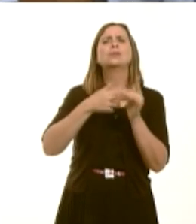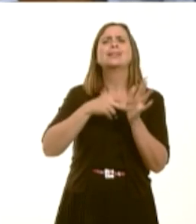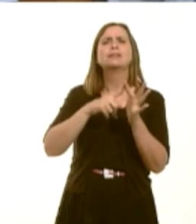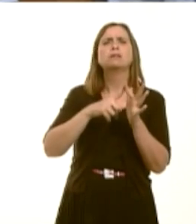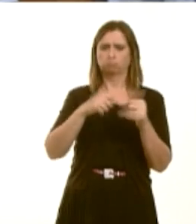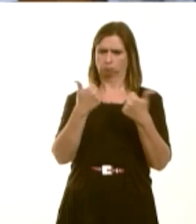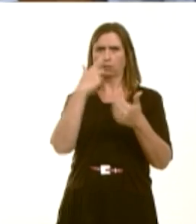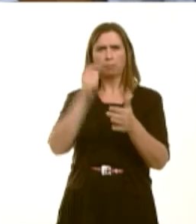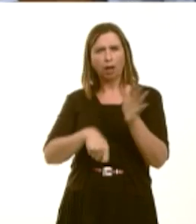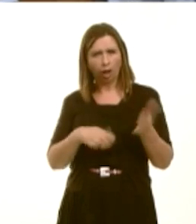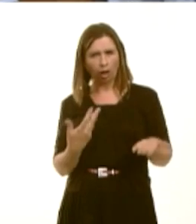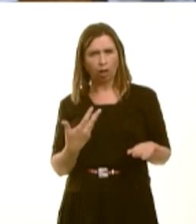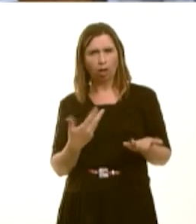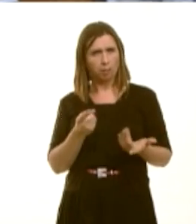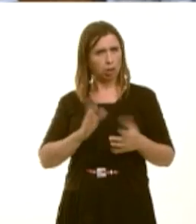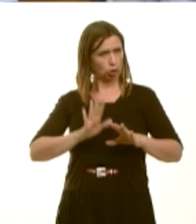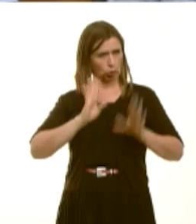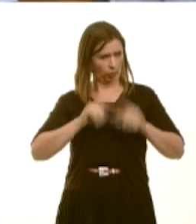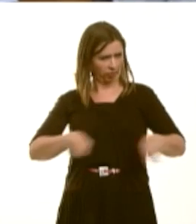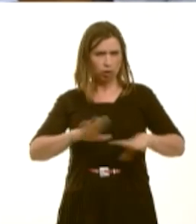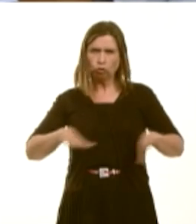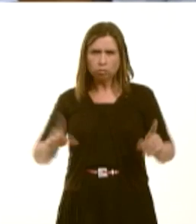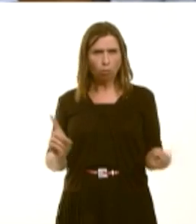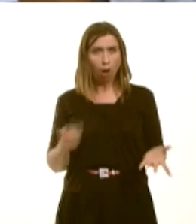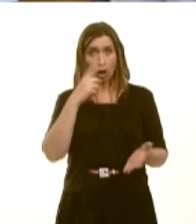as far as children are concerned? Itís important to make sureó[Interruption.] Well, I hear